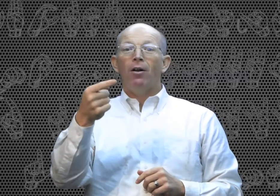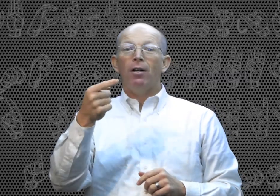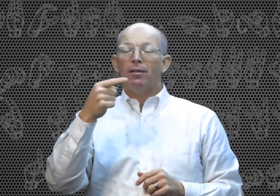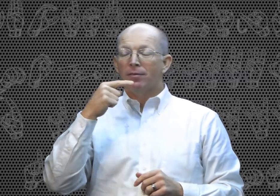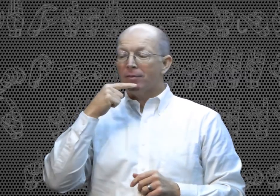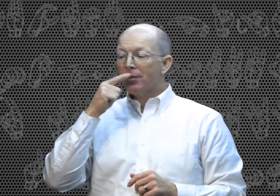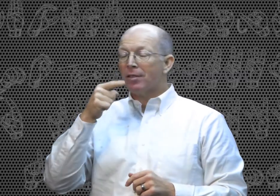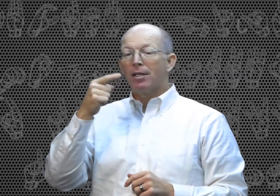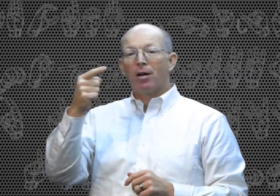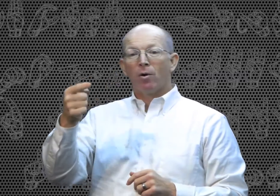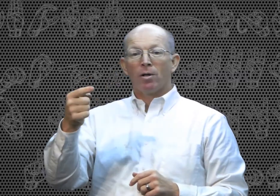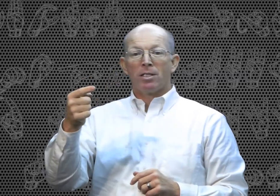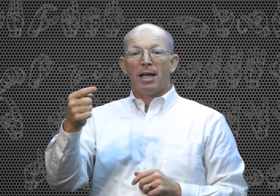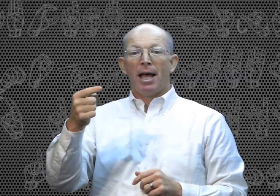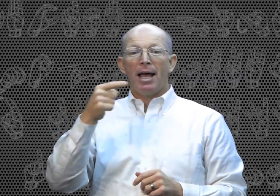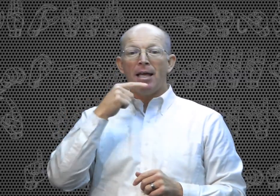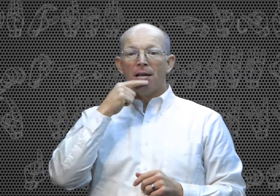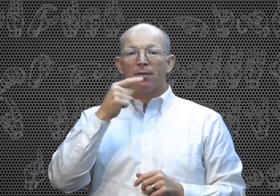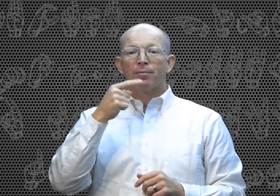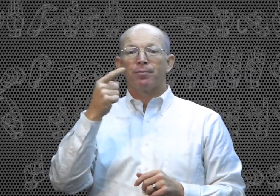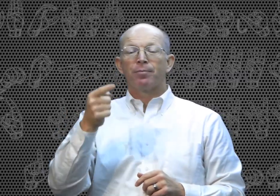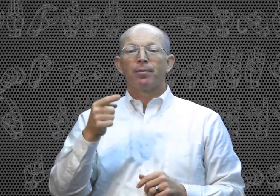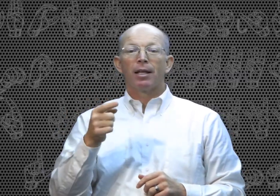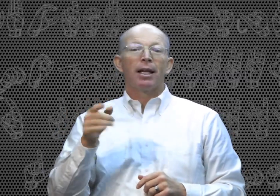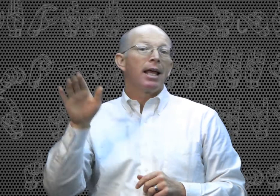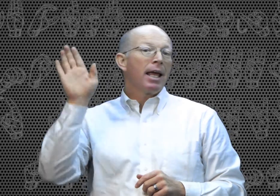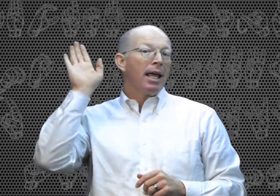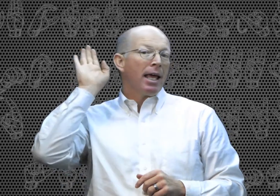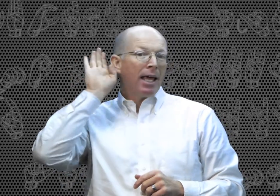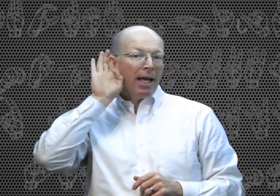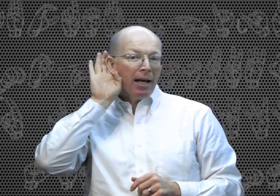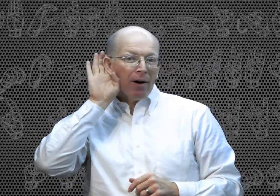TELL or SAY